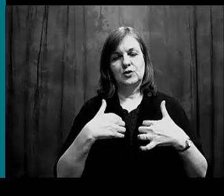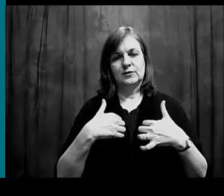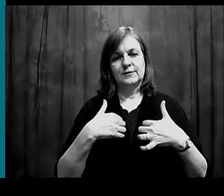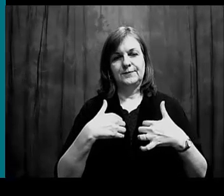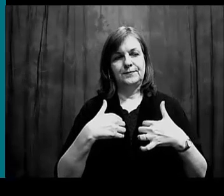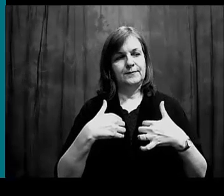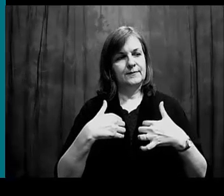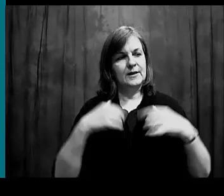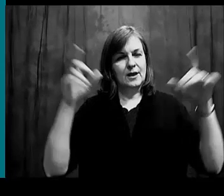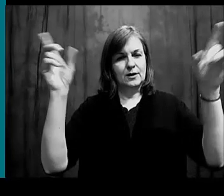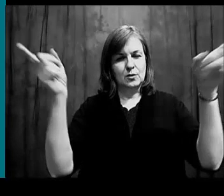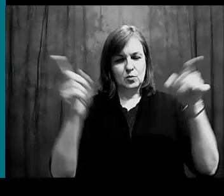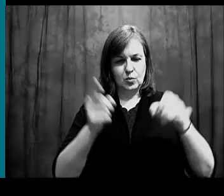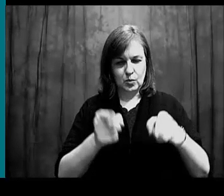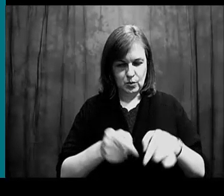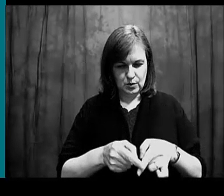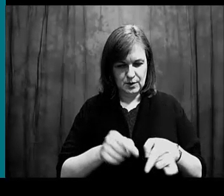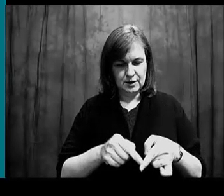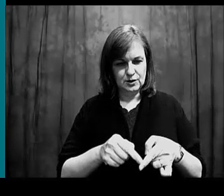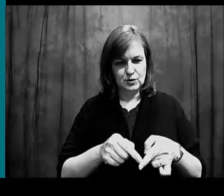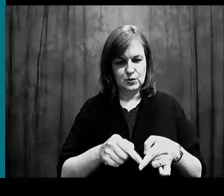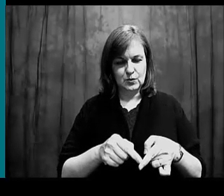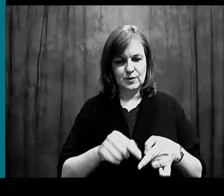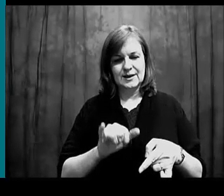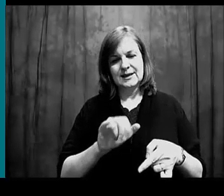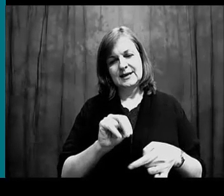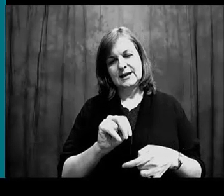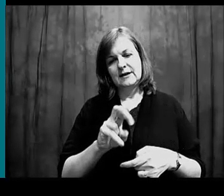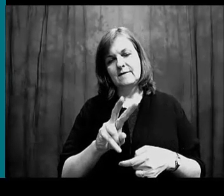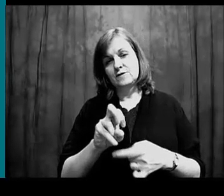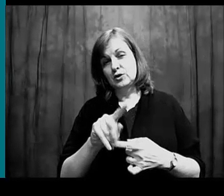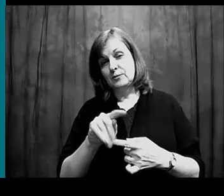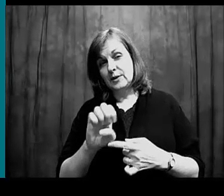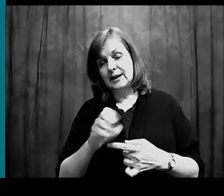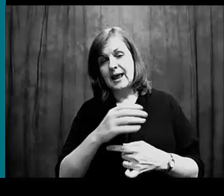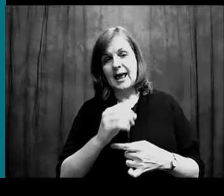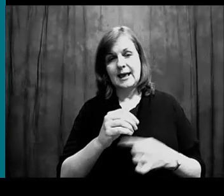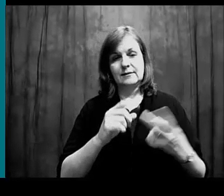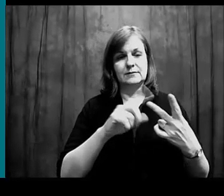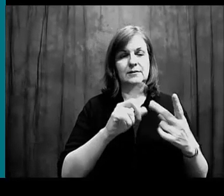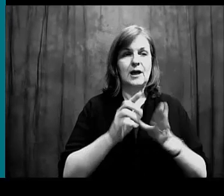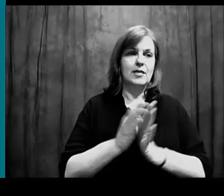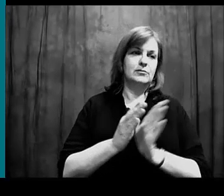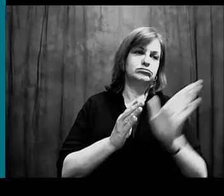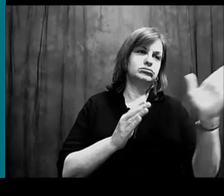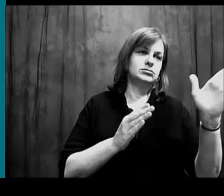all the way down to an invertebrate in the hagfish -- so we'll look at these guys that